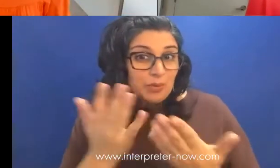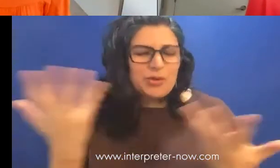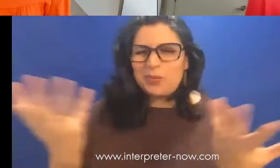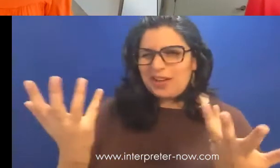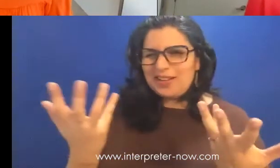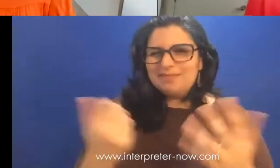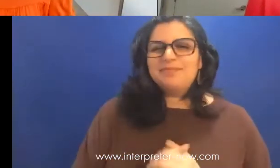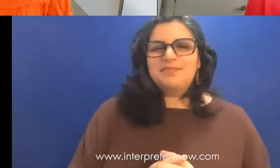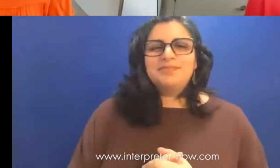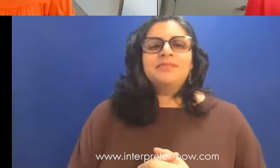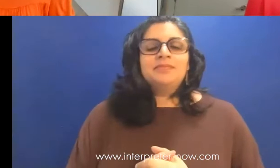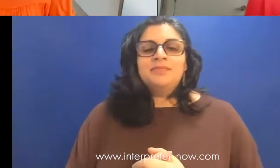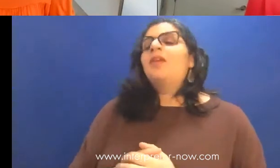Right. Great question.